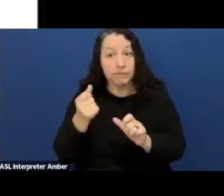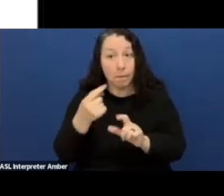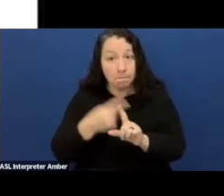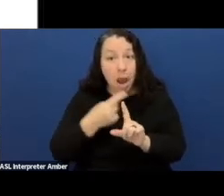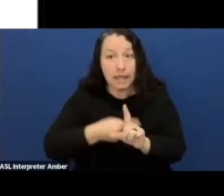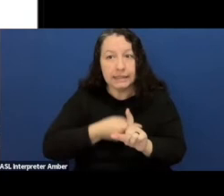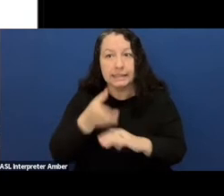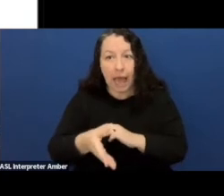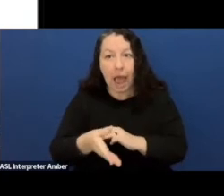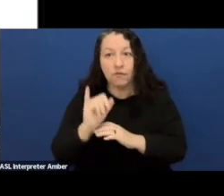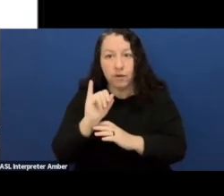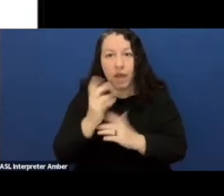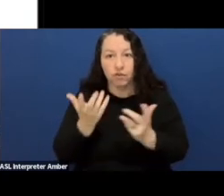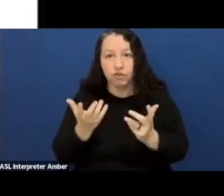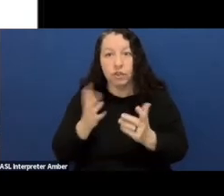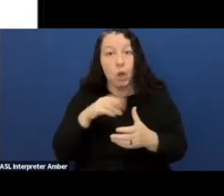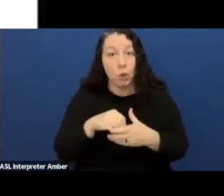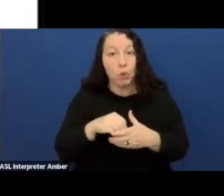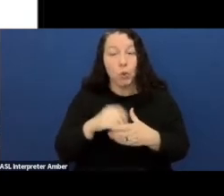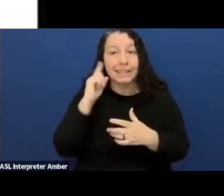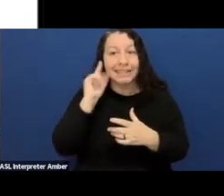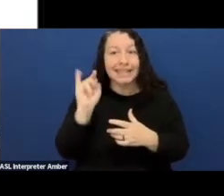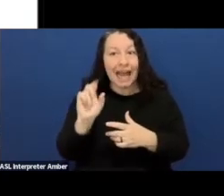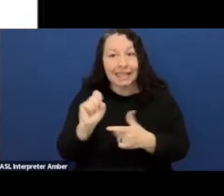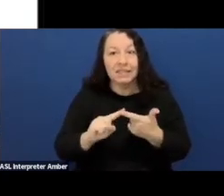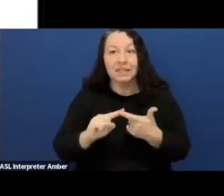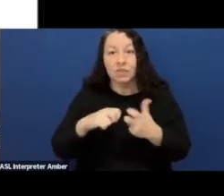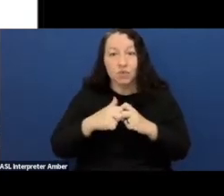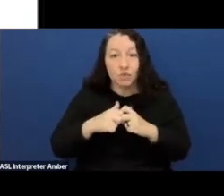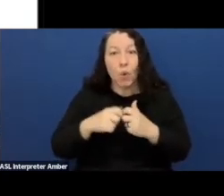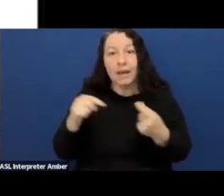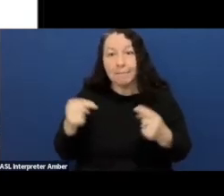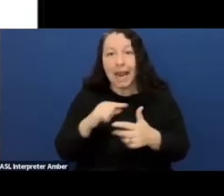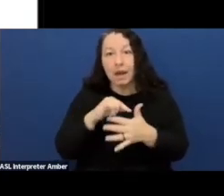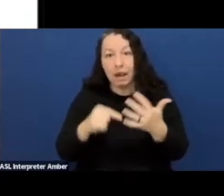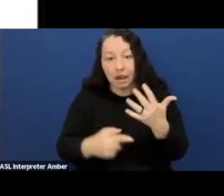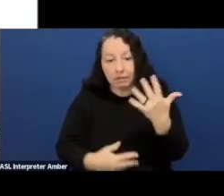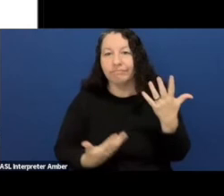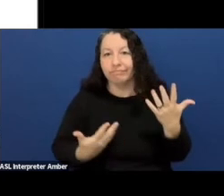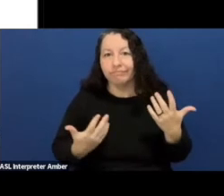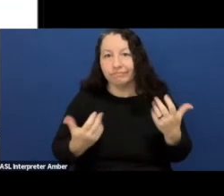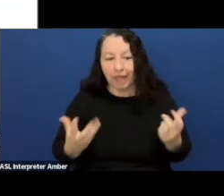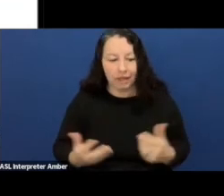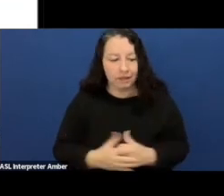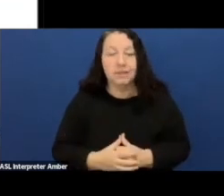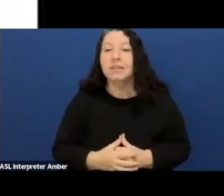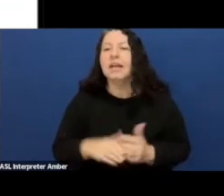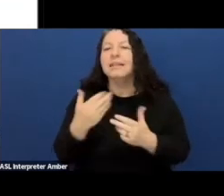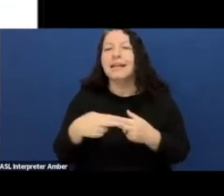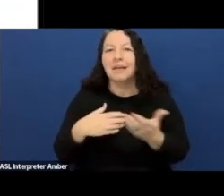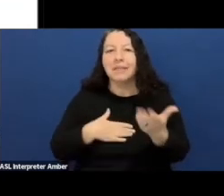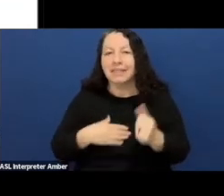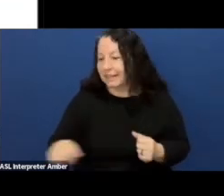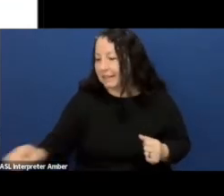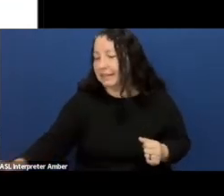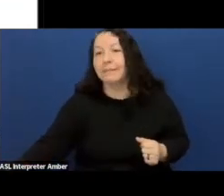during the acute phase. But they stay persistent months after infection. These include tinnitus,